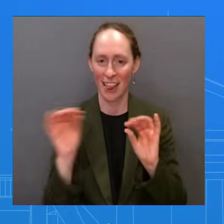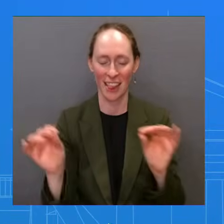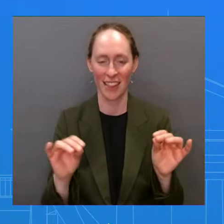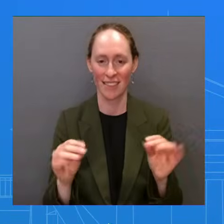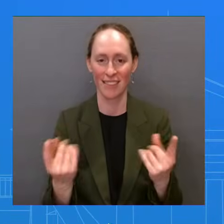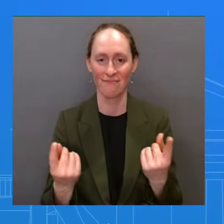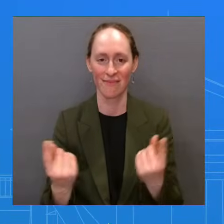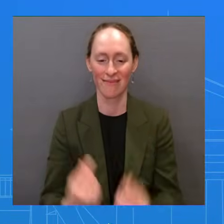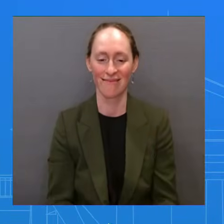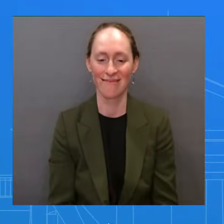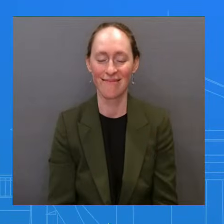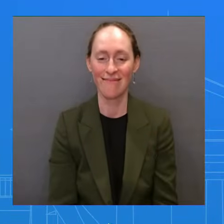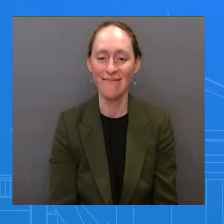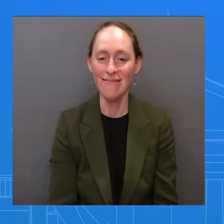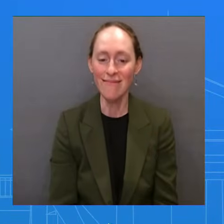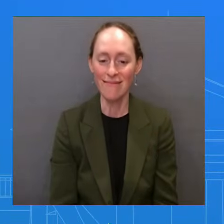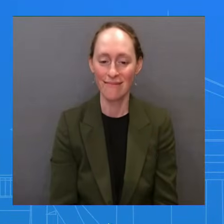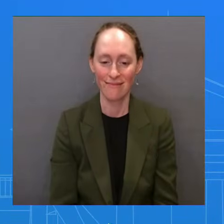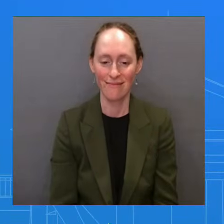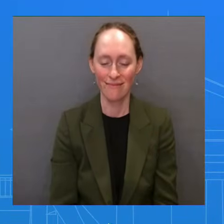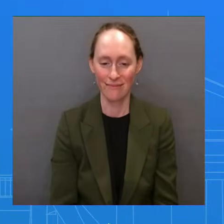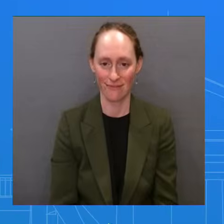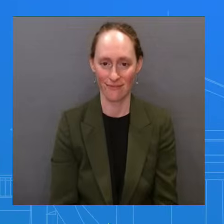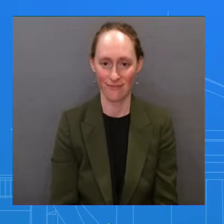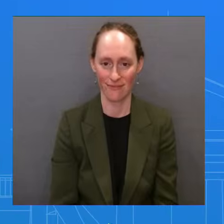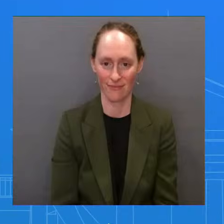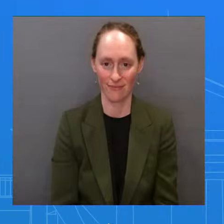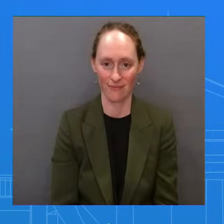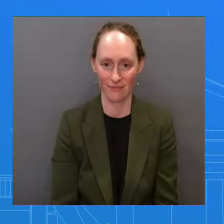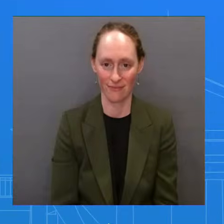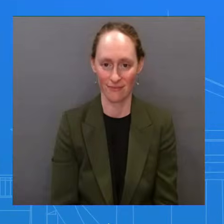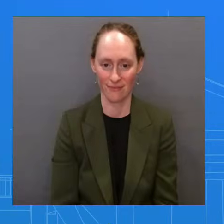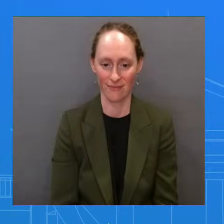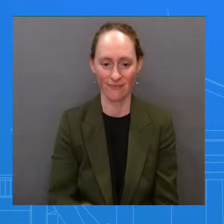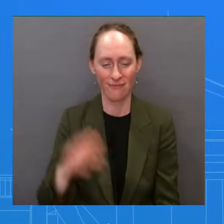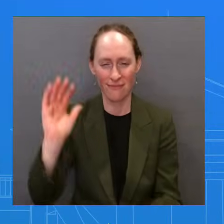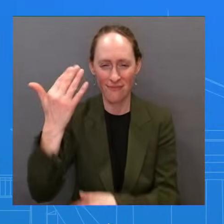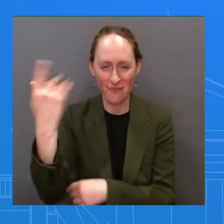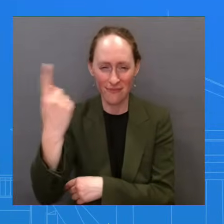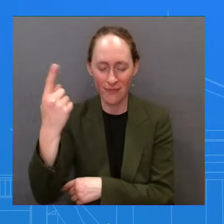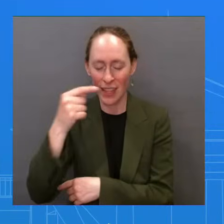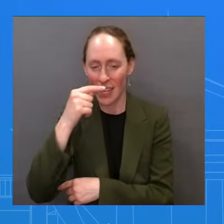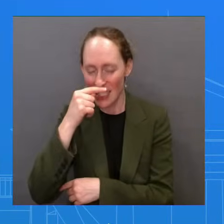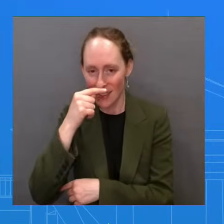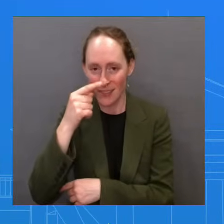Gesundheit. Bless you. Go ahead. The Press: Allergies are bad this year. Ms. Jean-Pierre: Oh my gosh, the pollen is quite something.